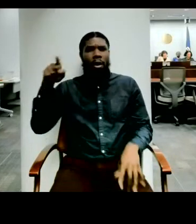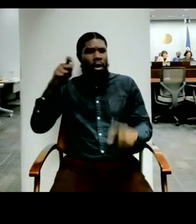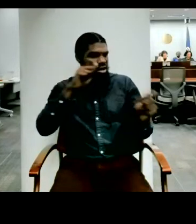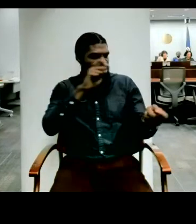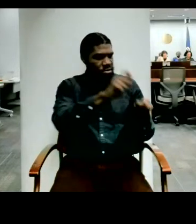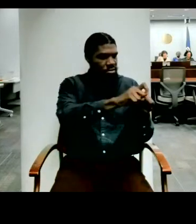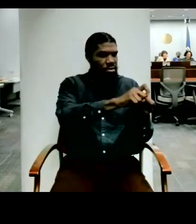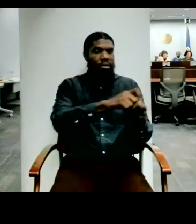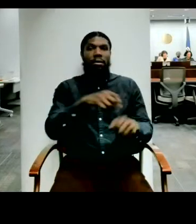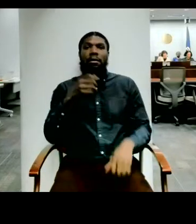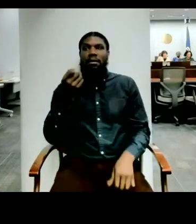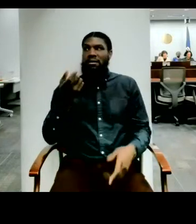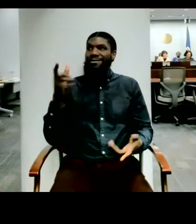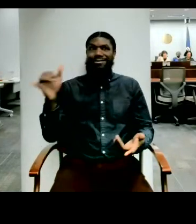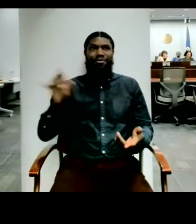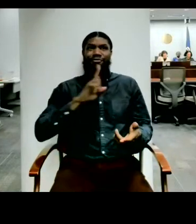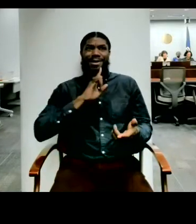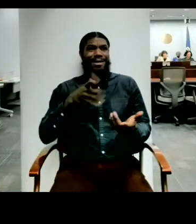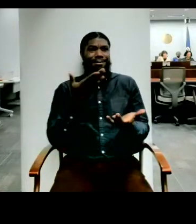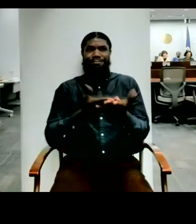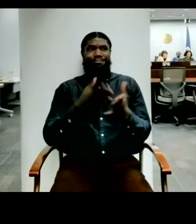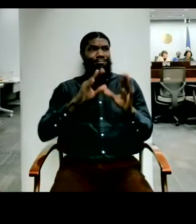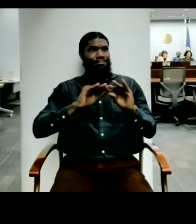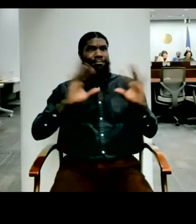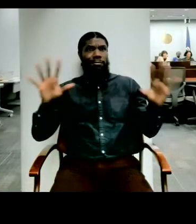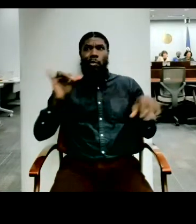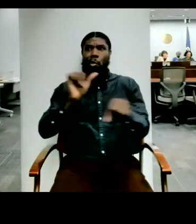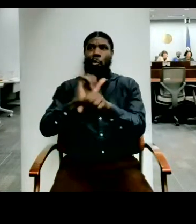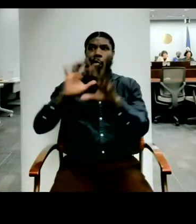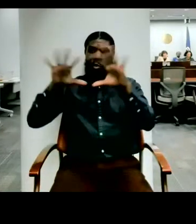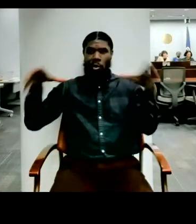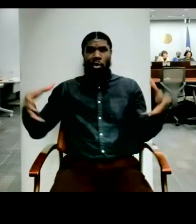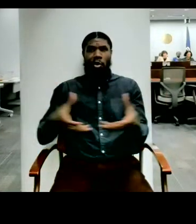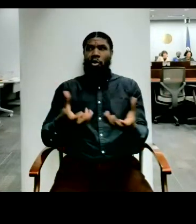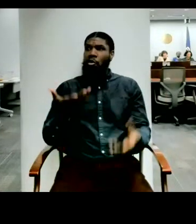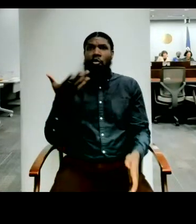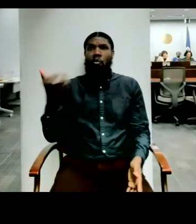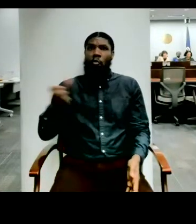send a clear signal to their workforce about what is and is not tolerated.